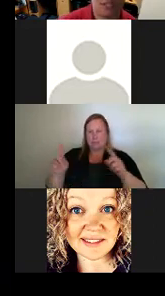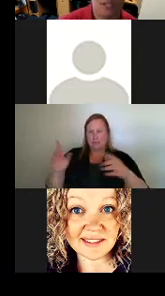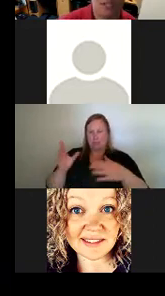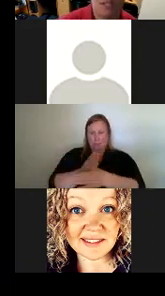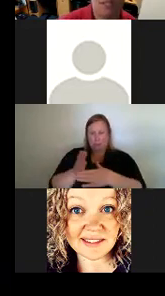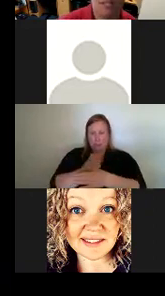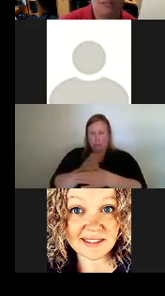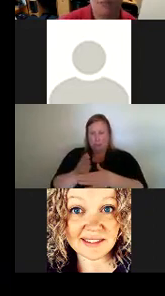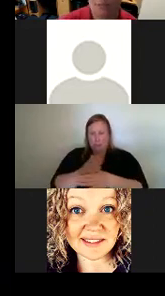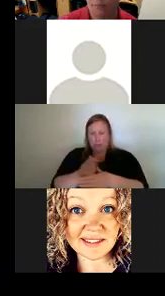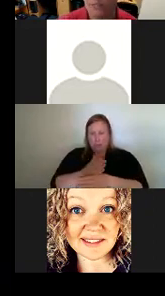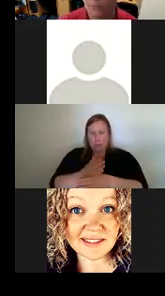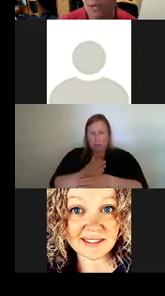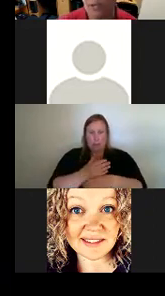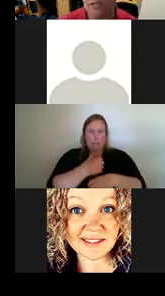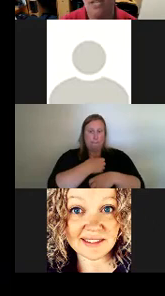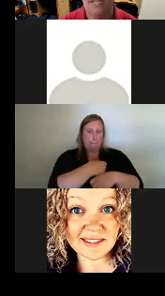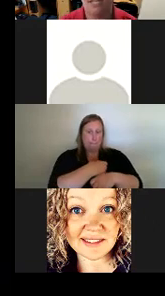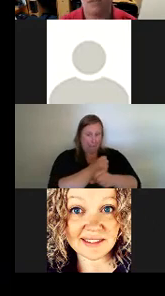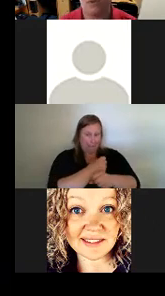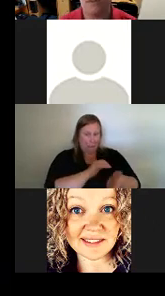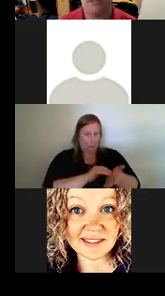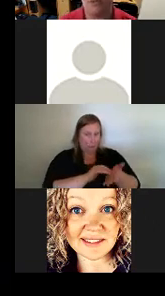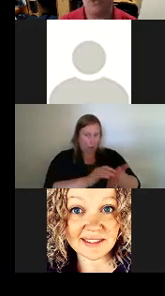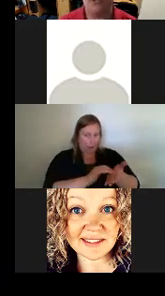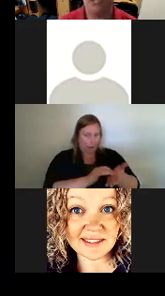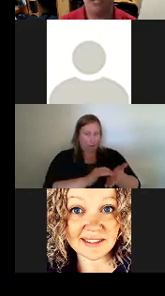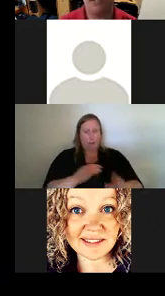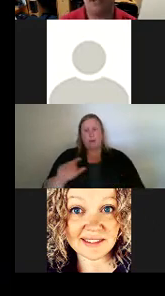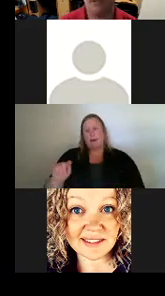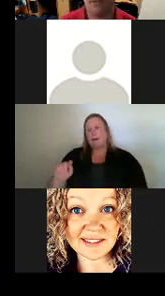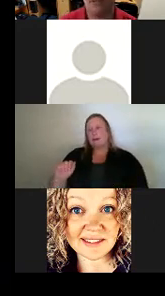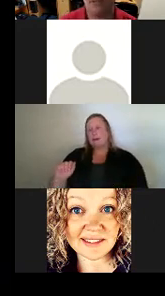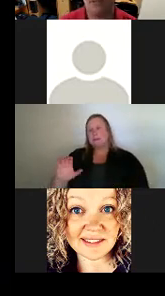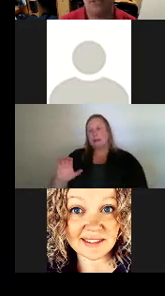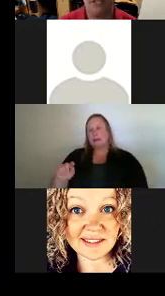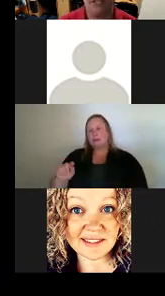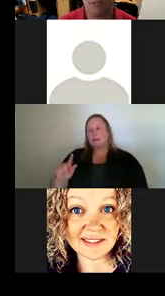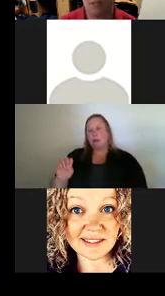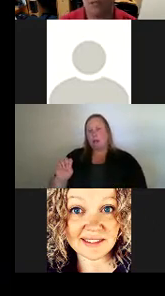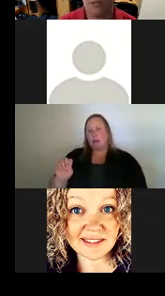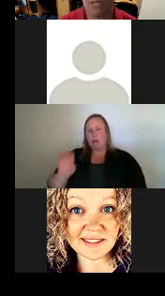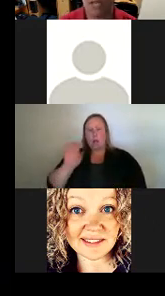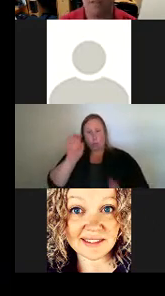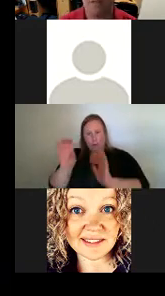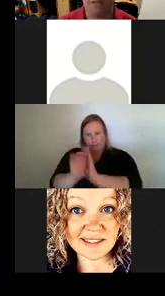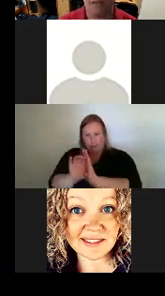JUST PRODUCING TACTILE -- JUST BRAILLE AND TACTILE GRAPHICS. WHEN YOU ARE LOOKING AT DIFFERENT EMBOSSERS, SOME HAVE